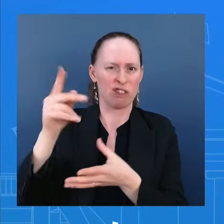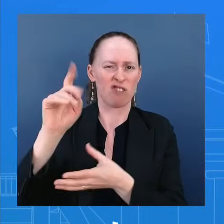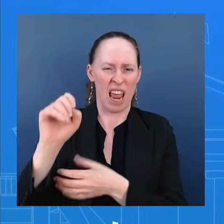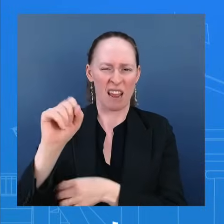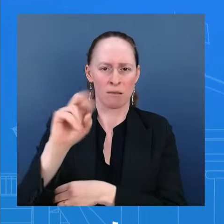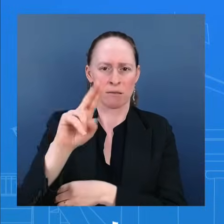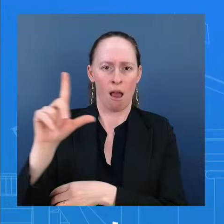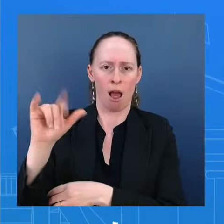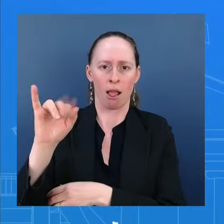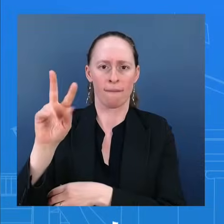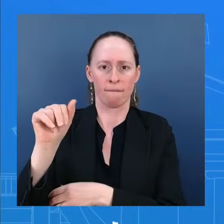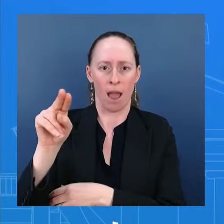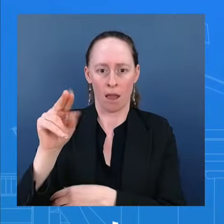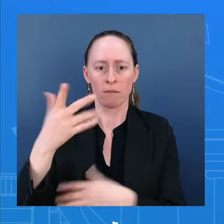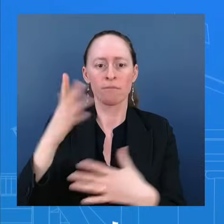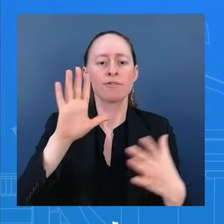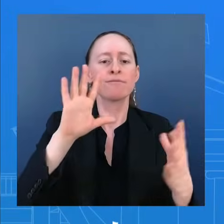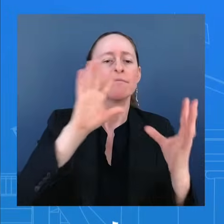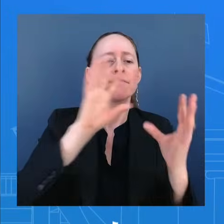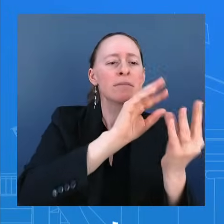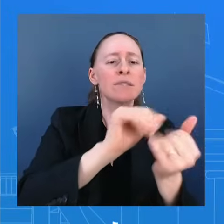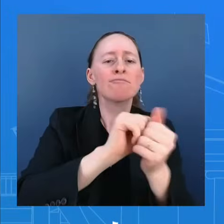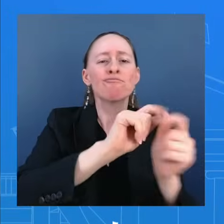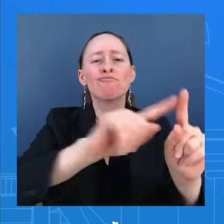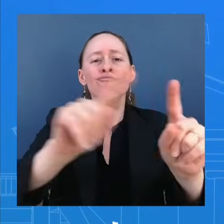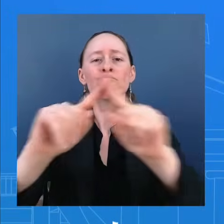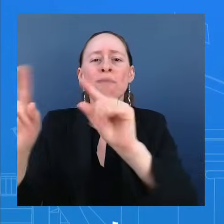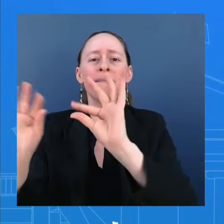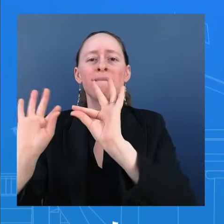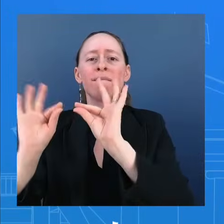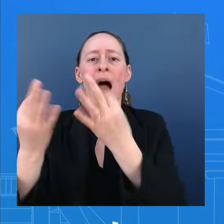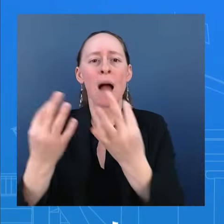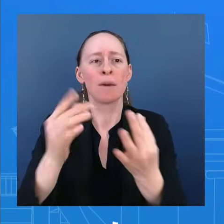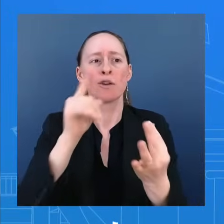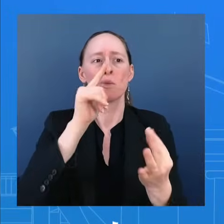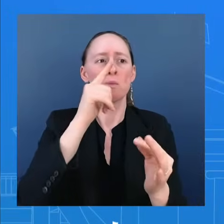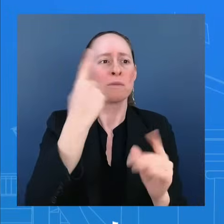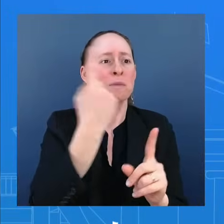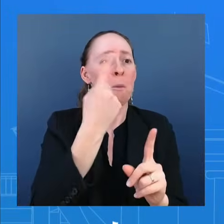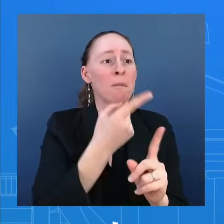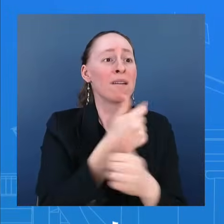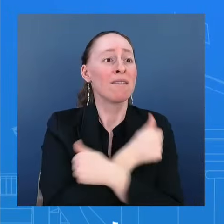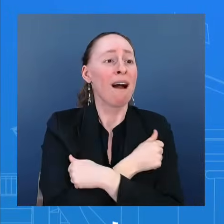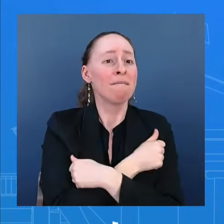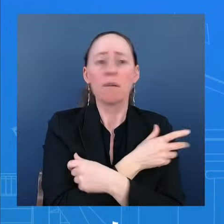That is something -- and also the president has done this as well. The national security advisor, as I just mentioned,